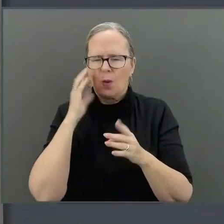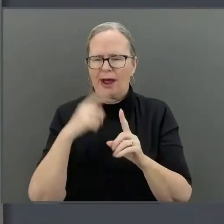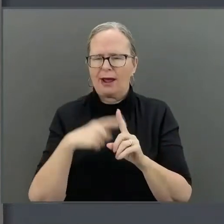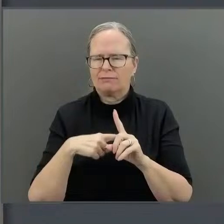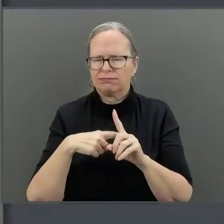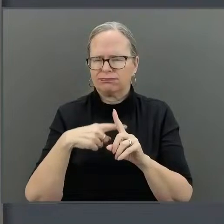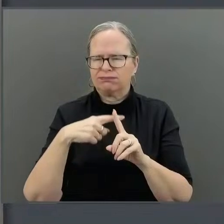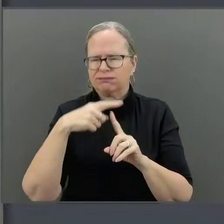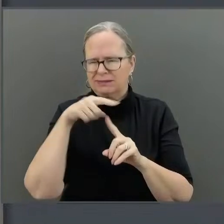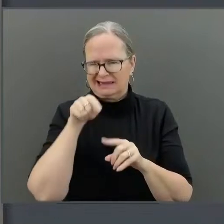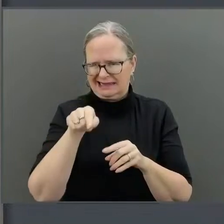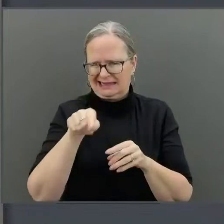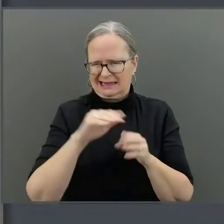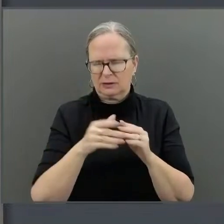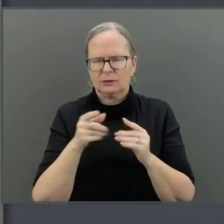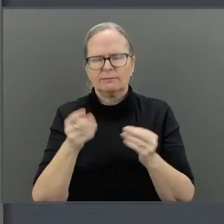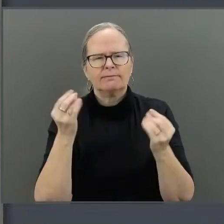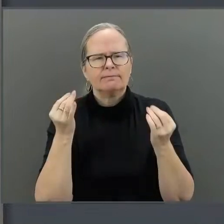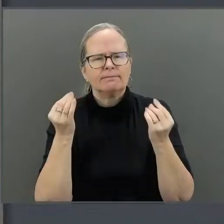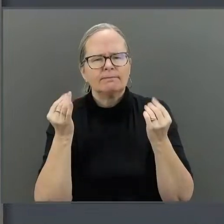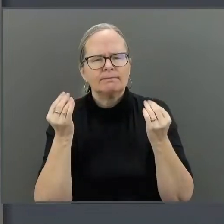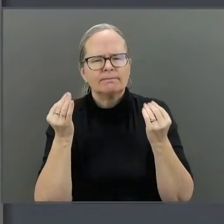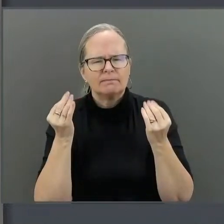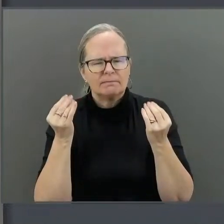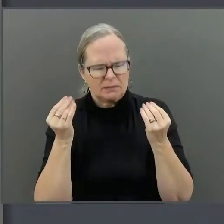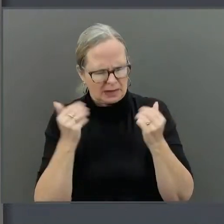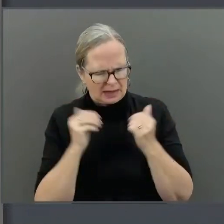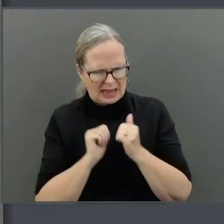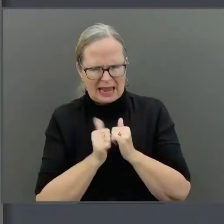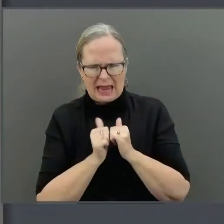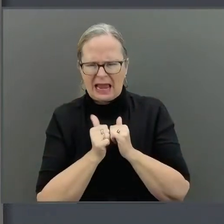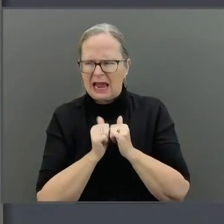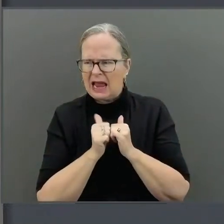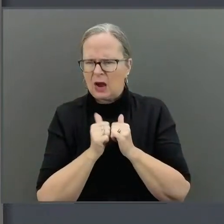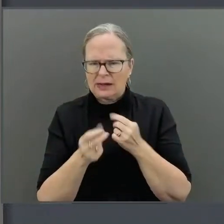check out a movie in the theater you might want to go hang out in the mall and maybe you'll head